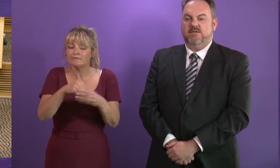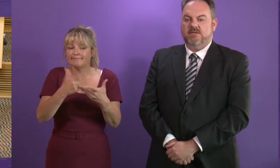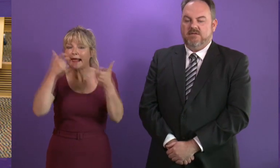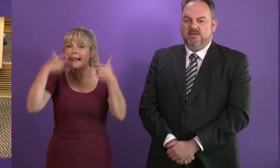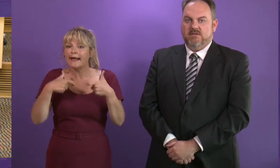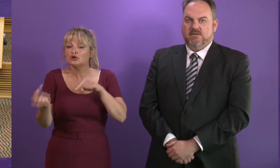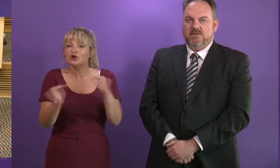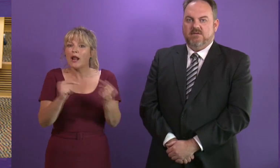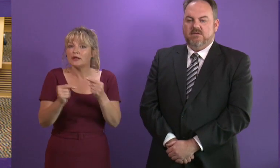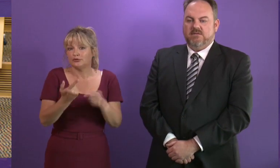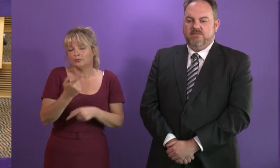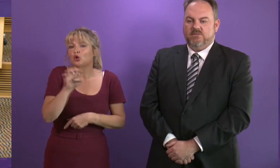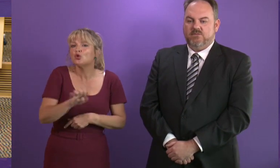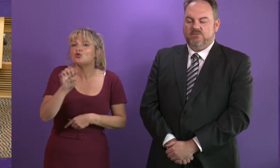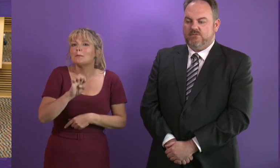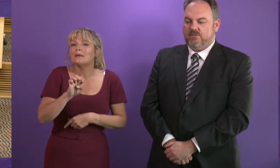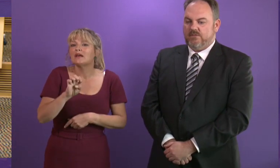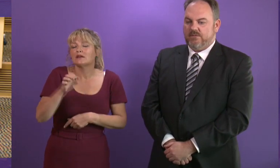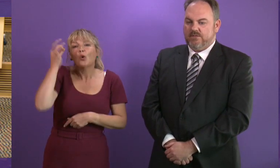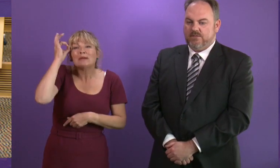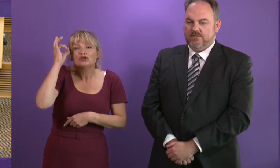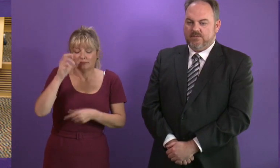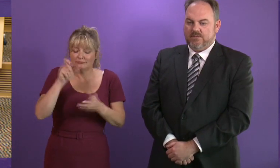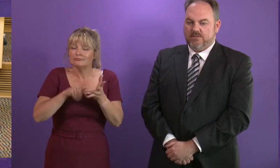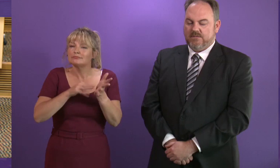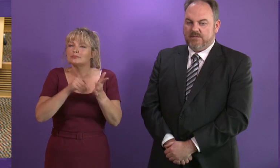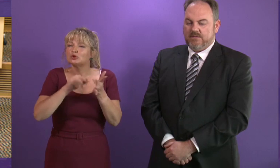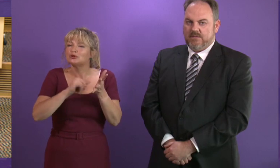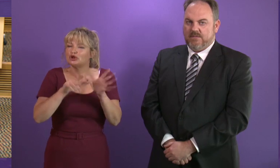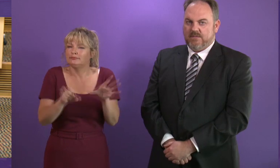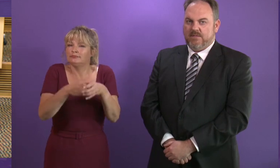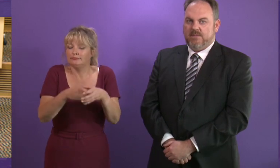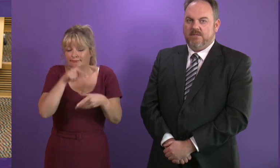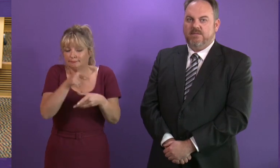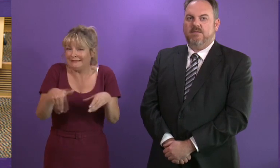also has a role to play here. Therefore, certain processes have had to, and will have to, conclude